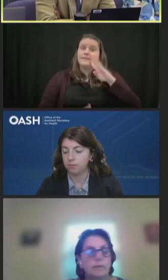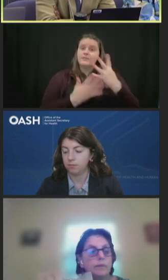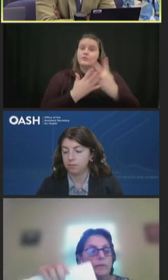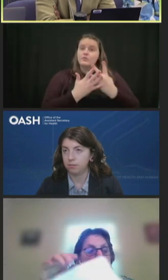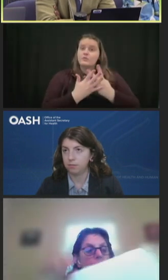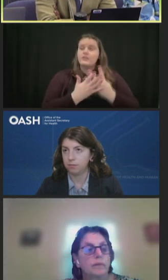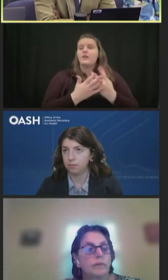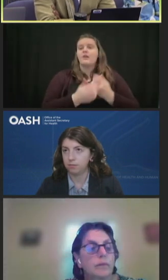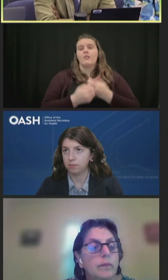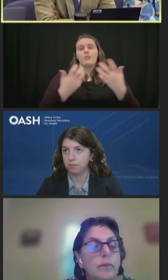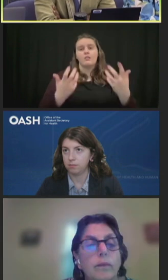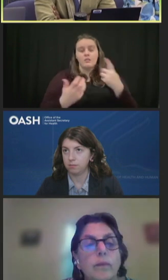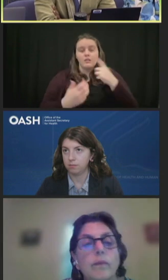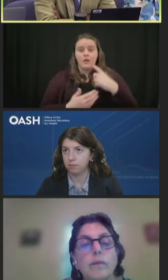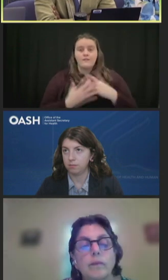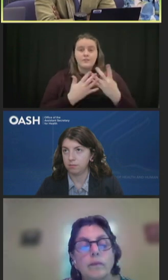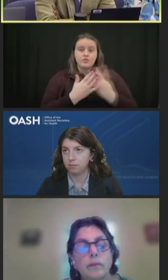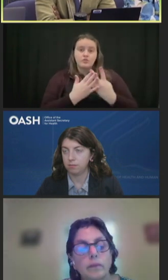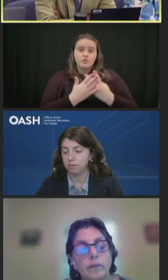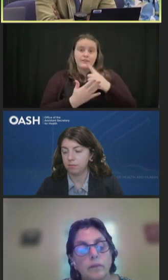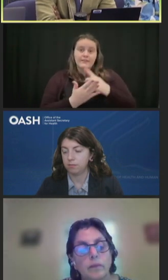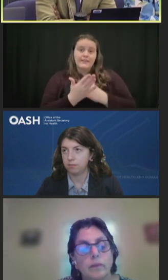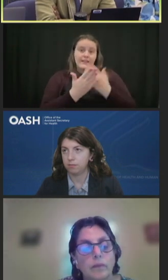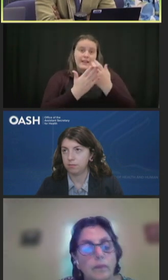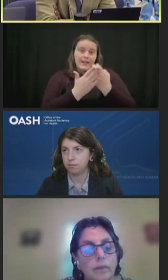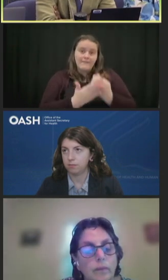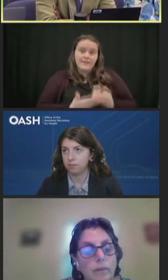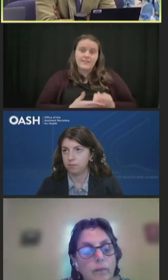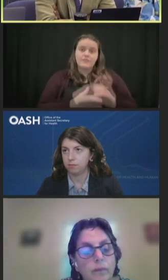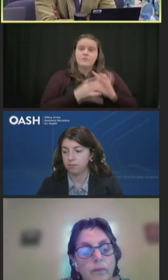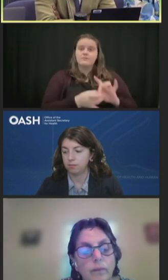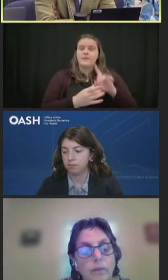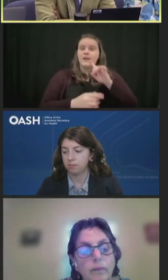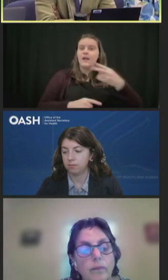in high-risk populations only. And so, I believe they've called for more research